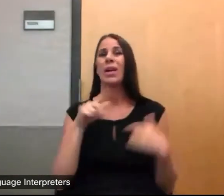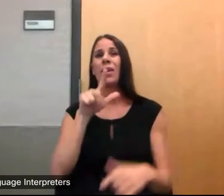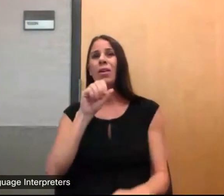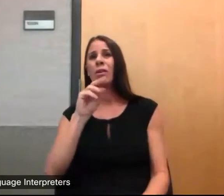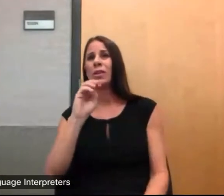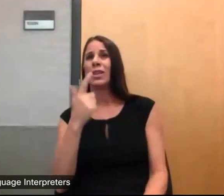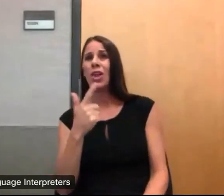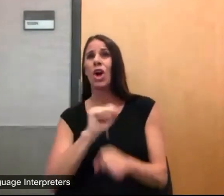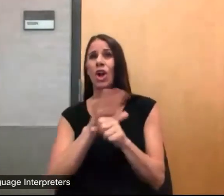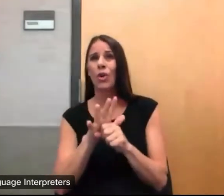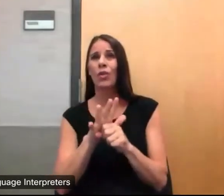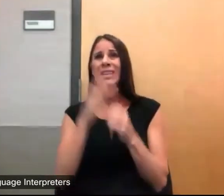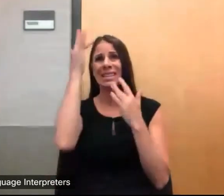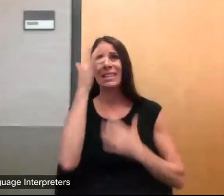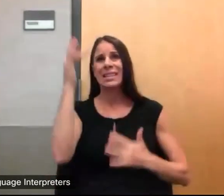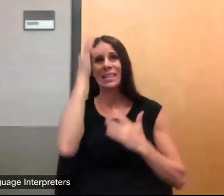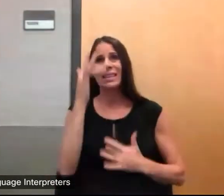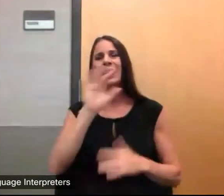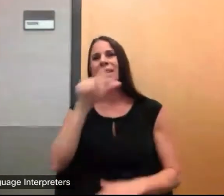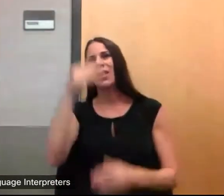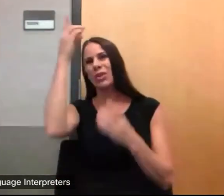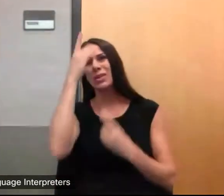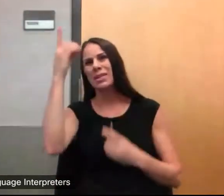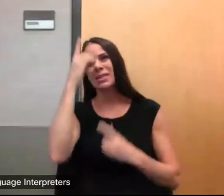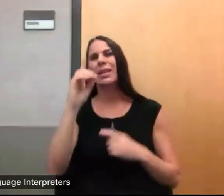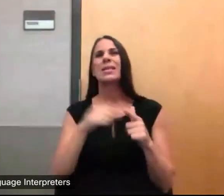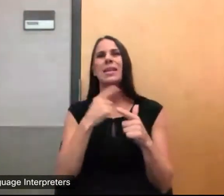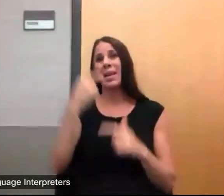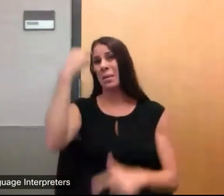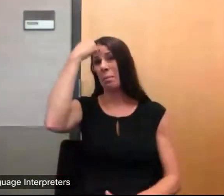Always, you know, uh, characteristics and then mental distress is becoming more of an